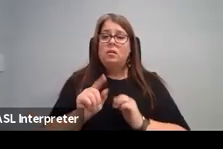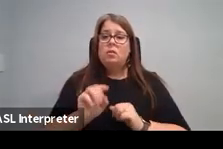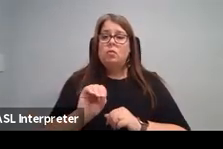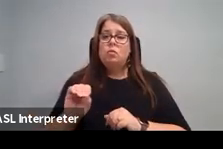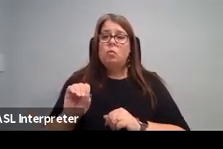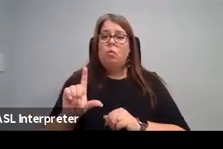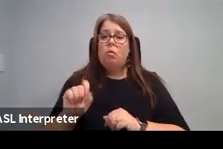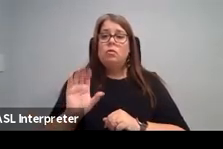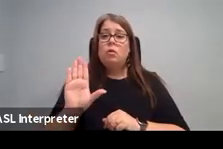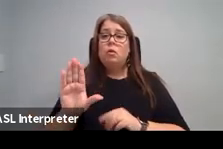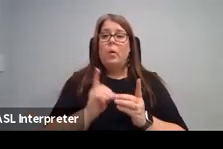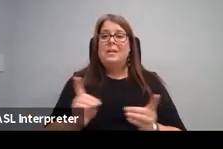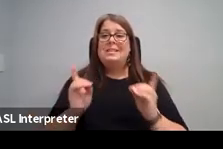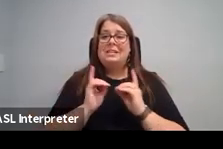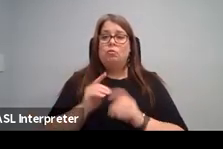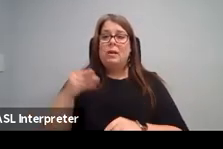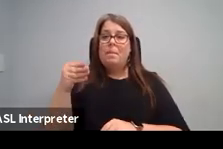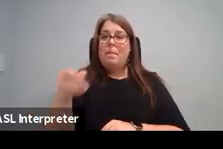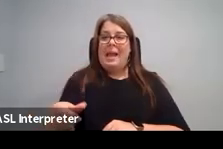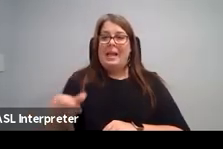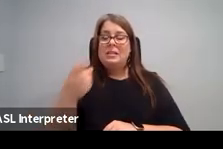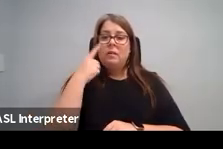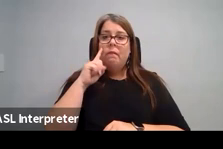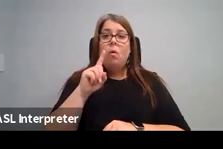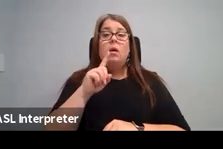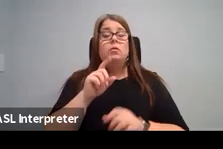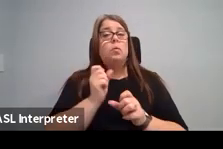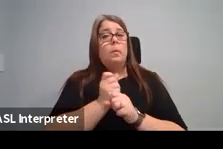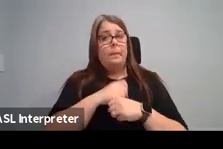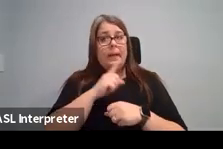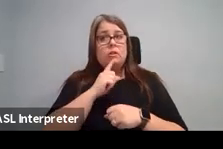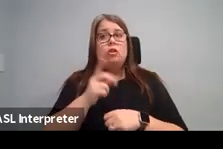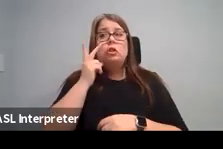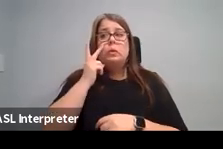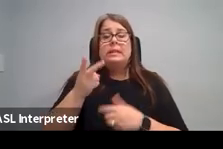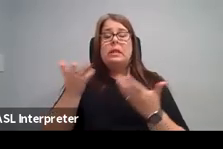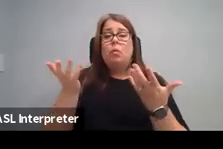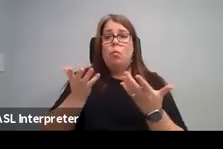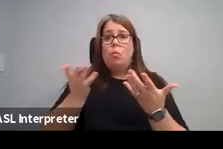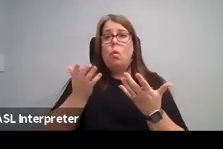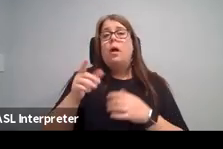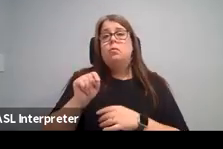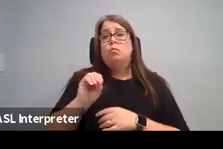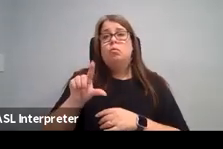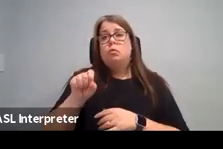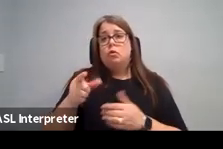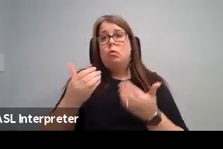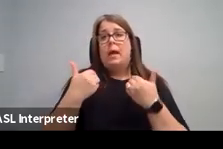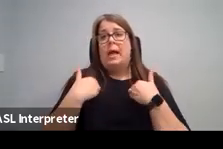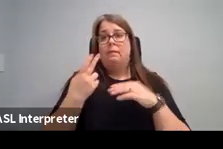Jewyl Alderson Clarke, SDCOE: Look at what your district has what it has given you use those learning management systems, as well as the tech tools that are already funded